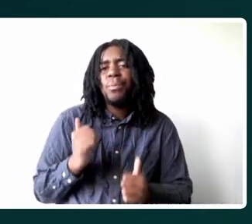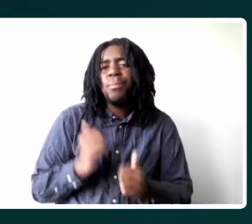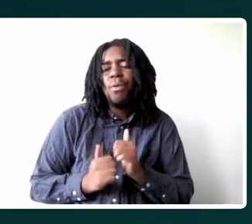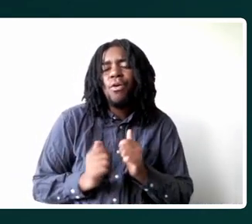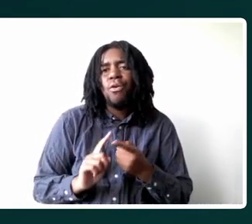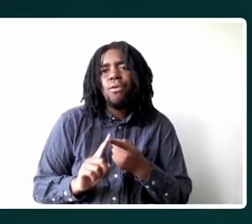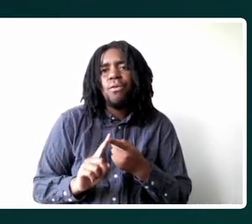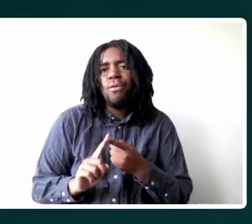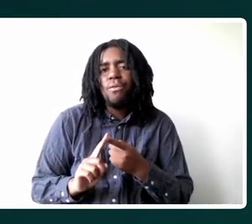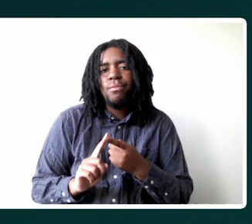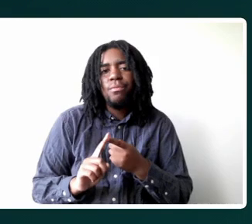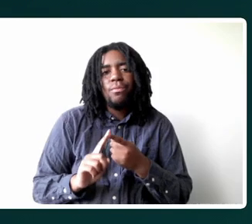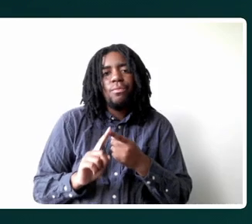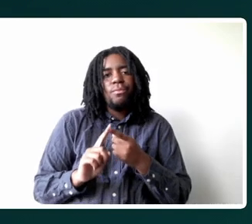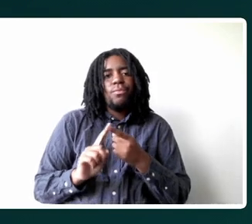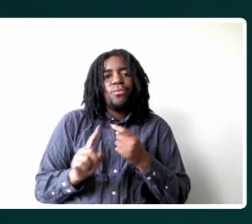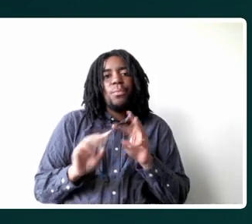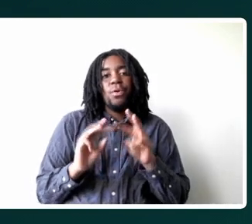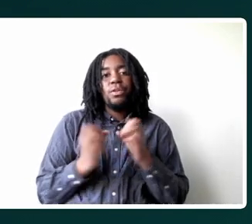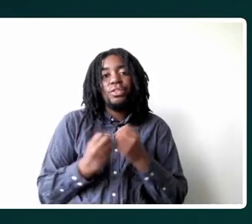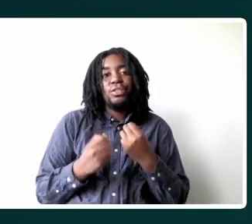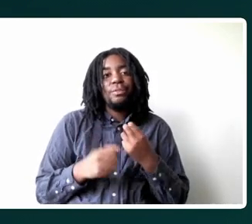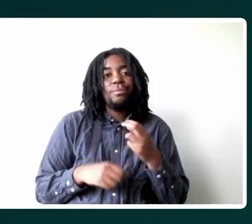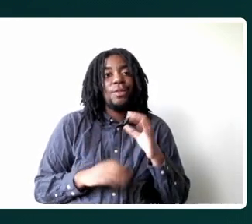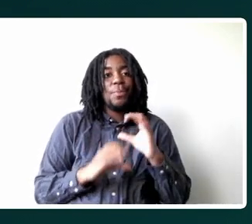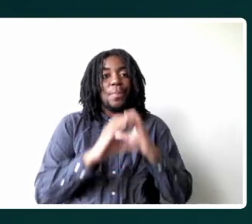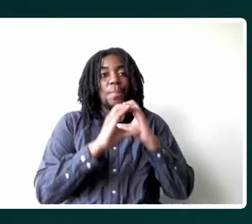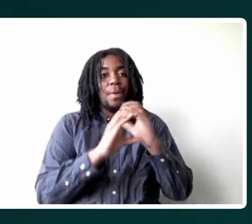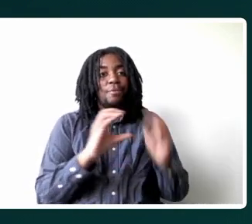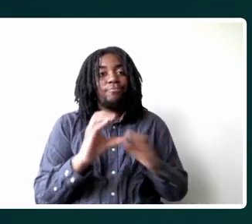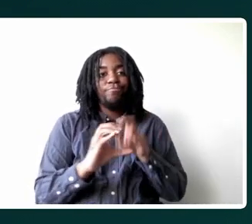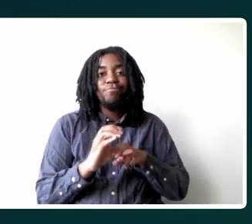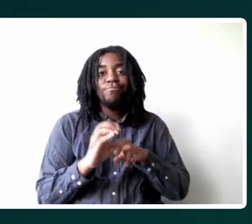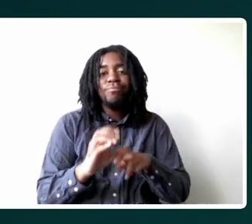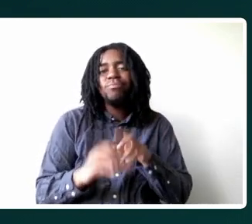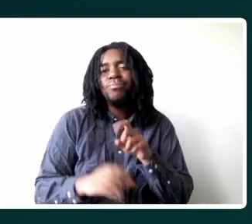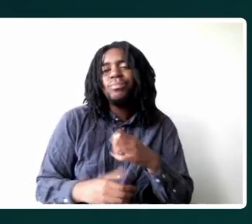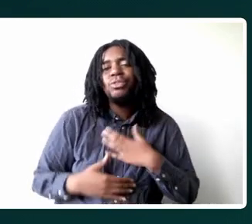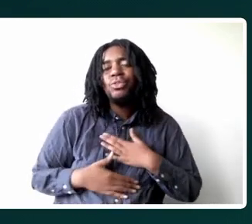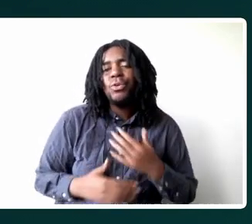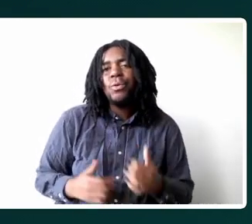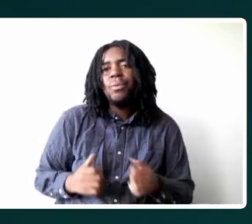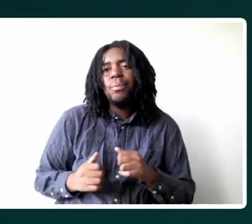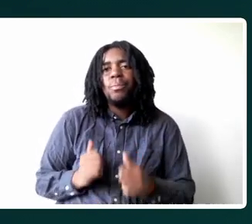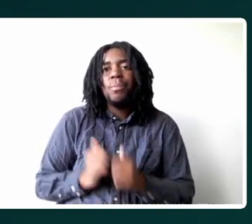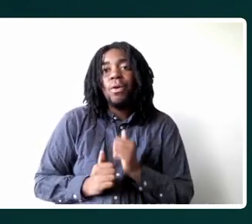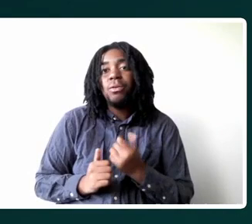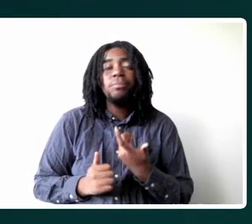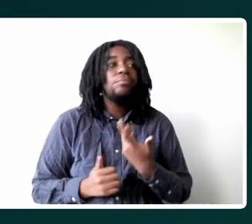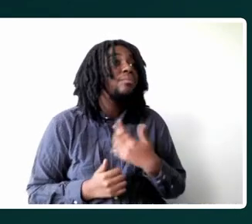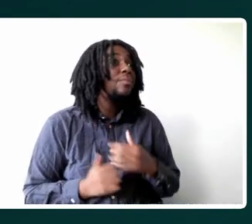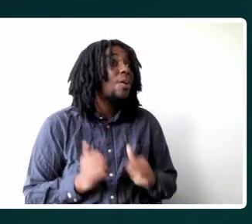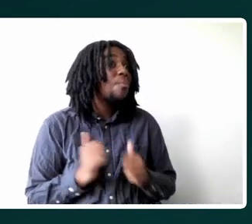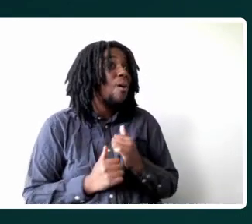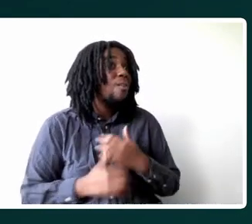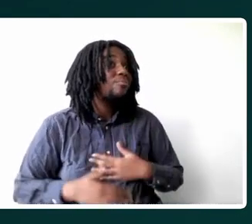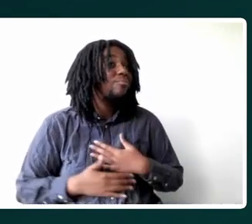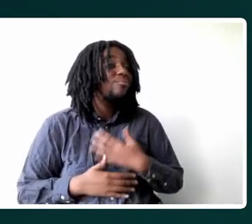the bus, he replied, to my surprise, that what he had loved the most was going into D.C. and